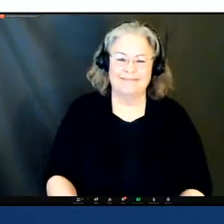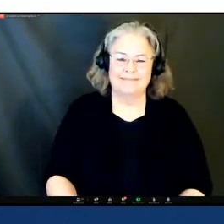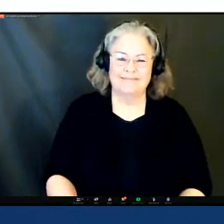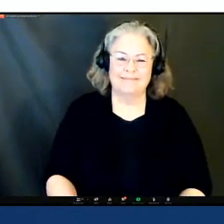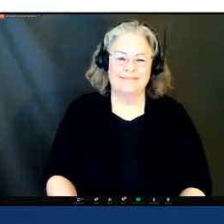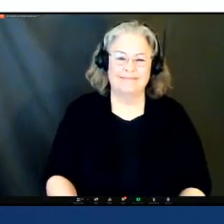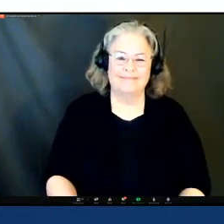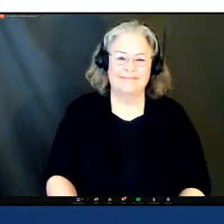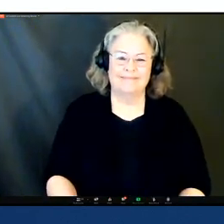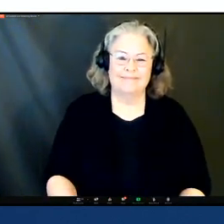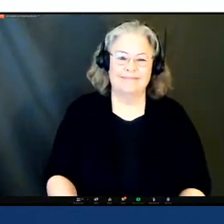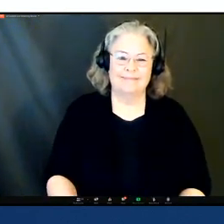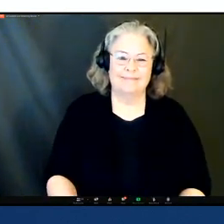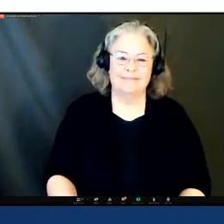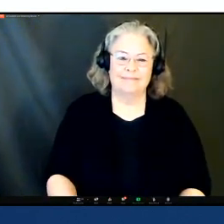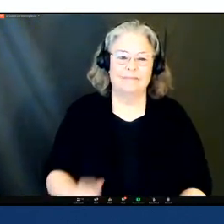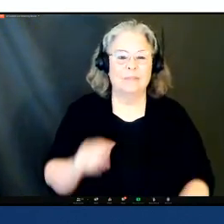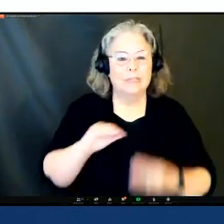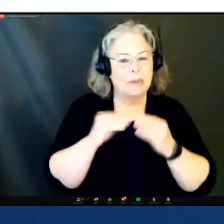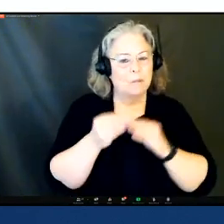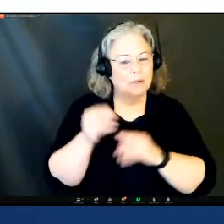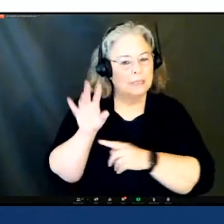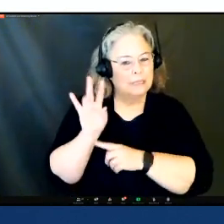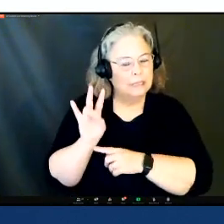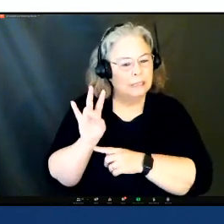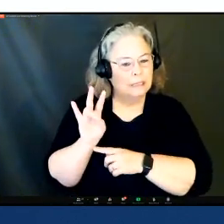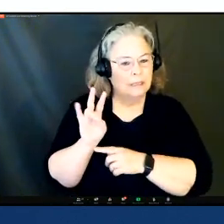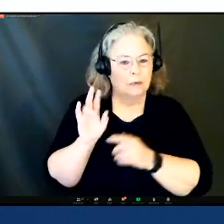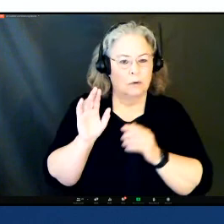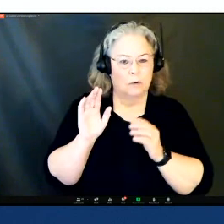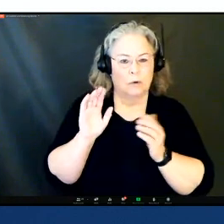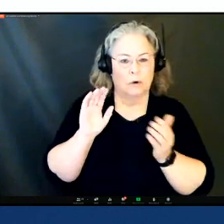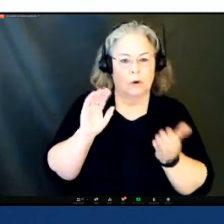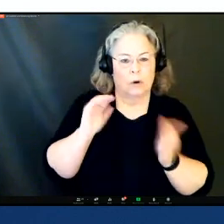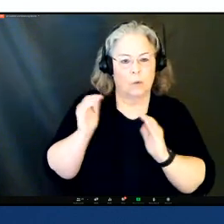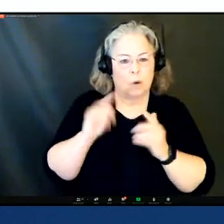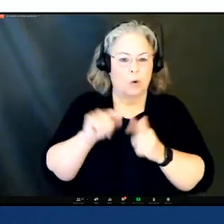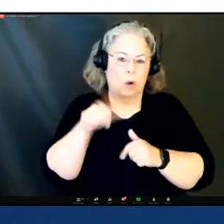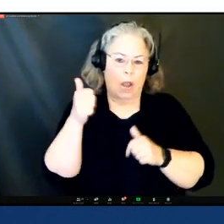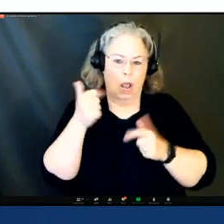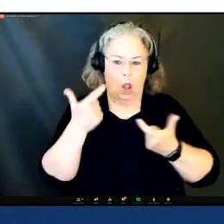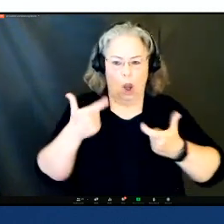So polling question number seven compared to other large counties in California.